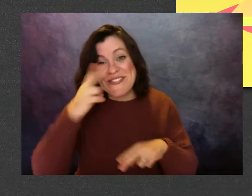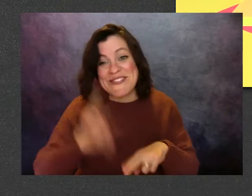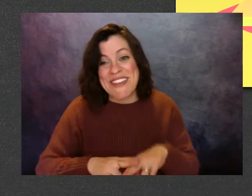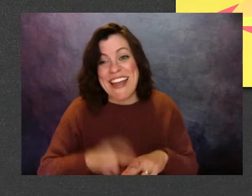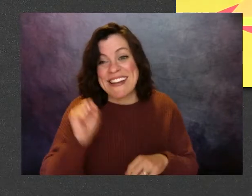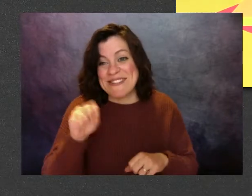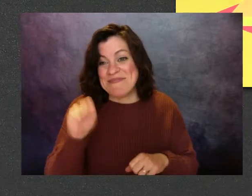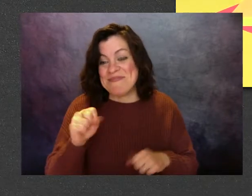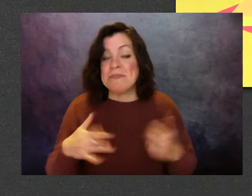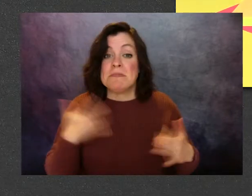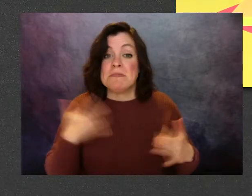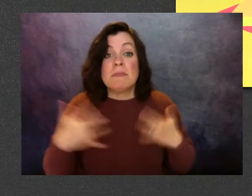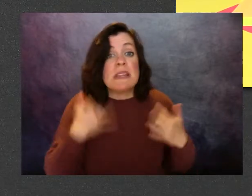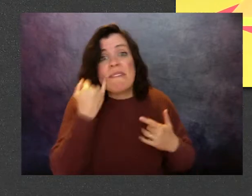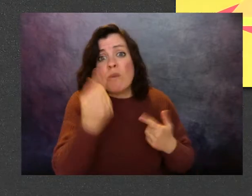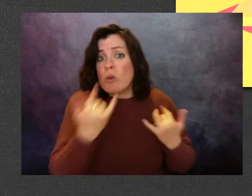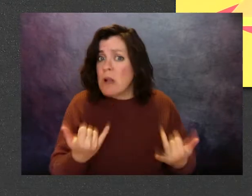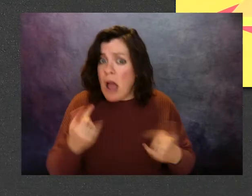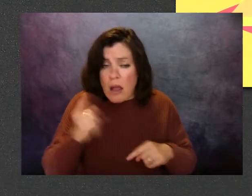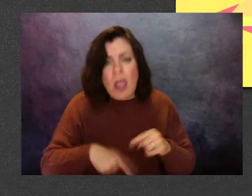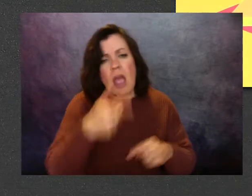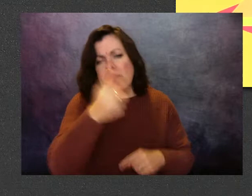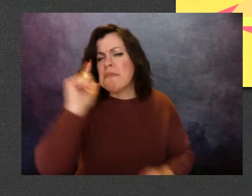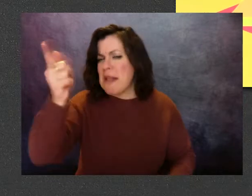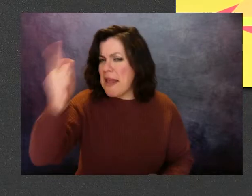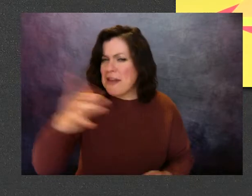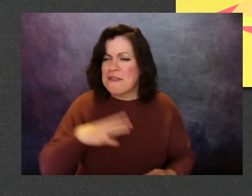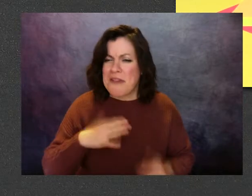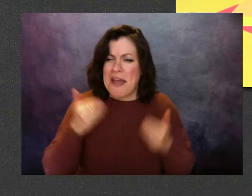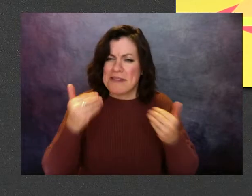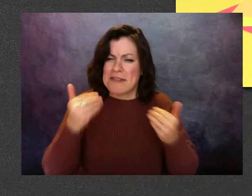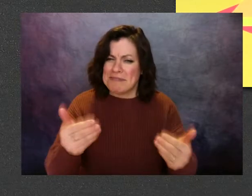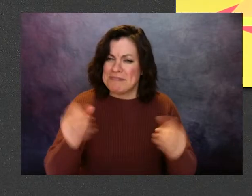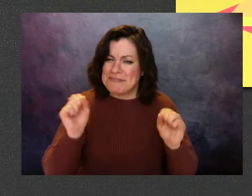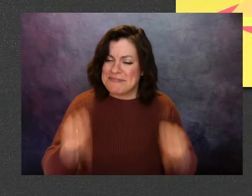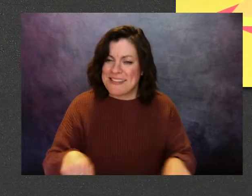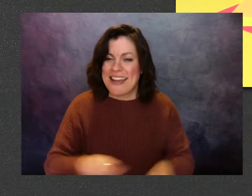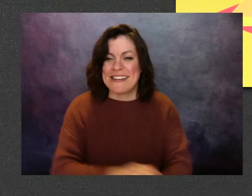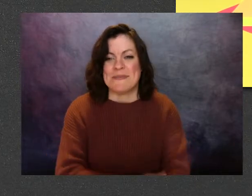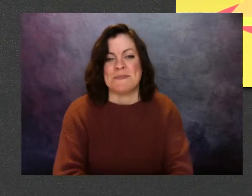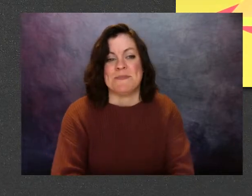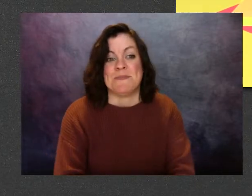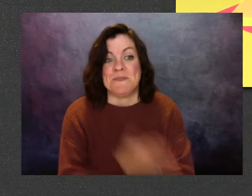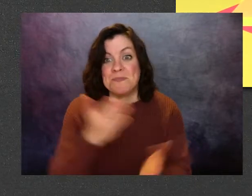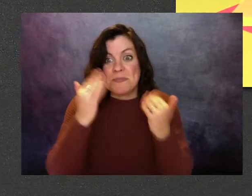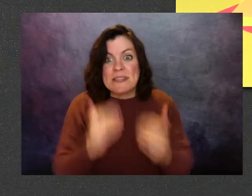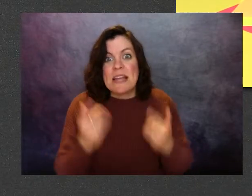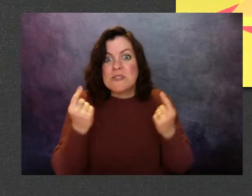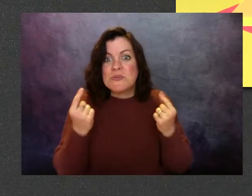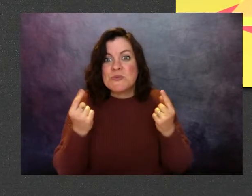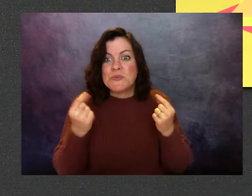Even if it's not right now. All right. Our next step, which is kind of super fun I'm super excited.